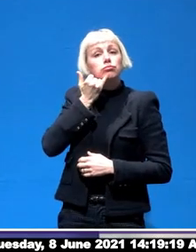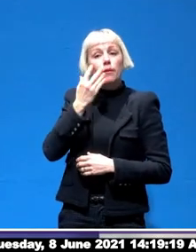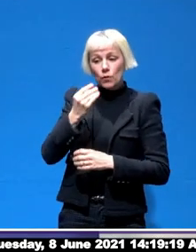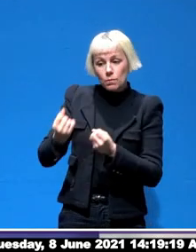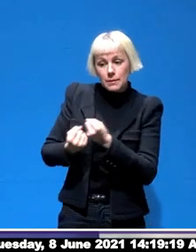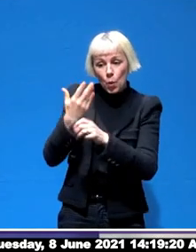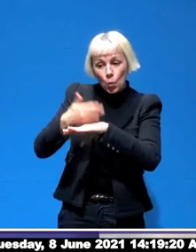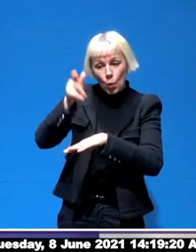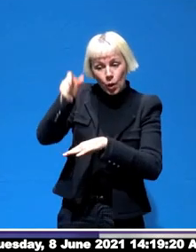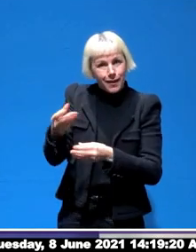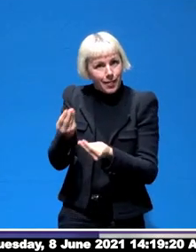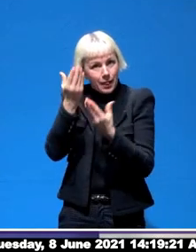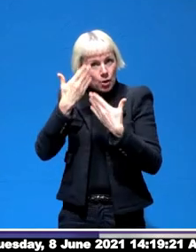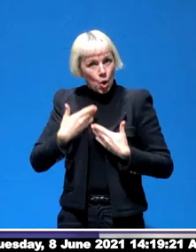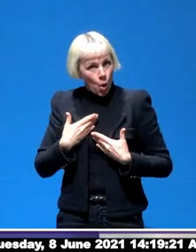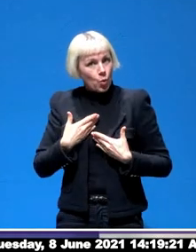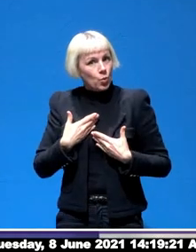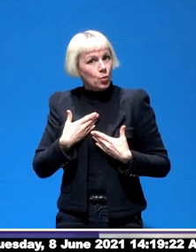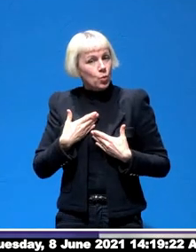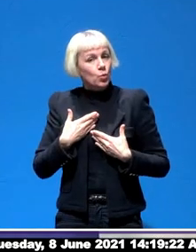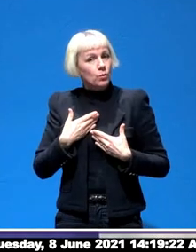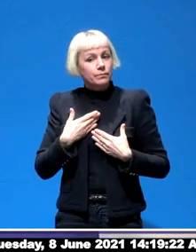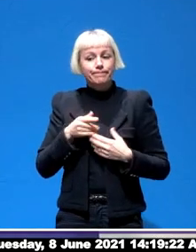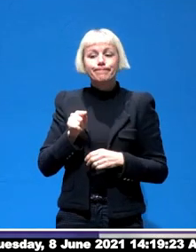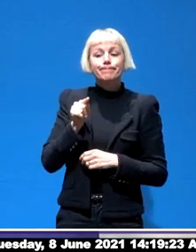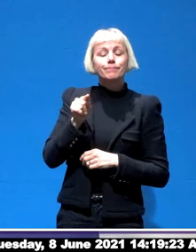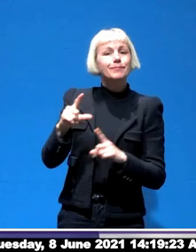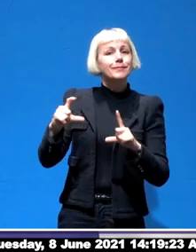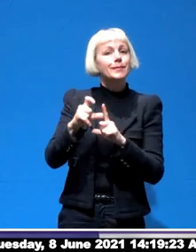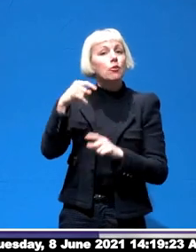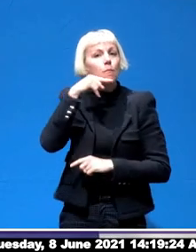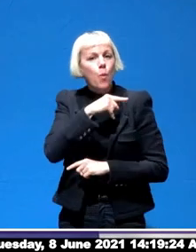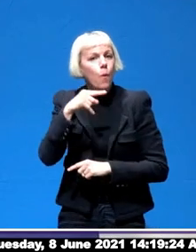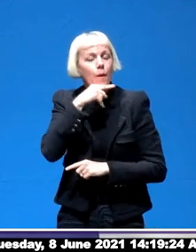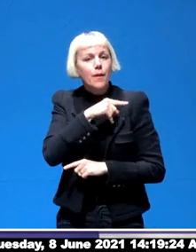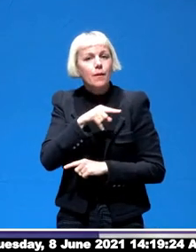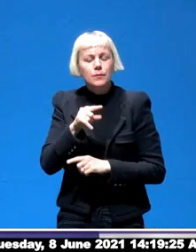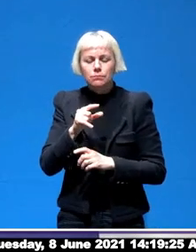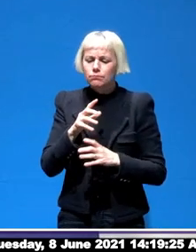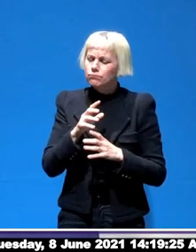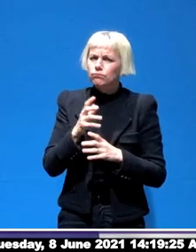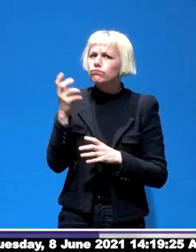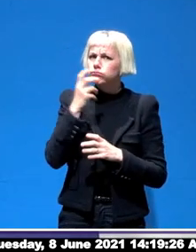informing her that her son had a large bruise on his neck